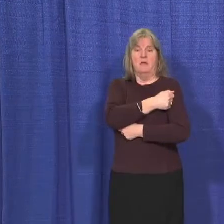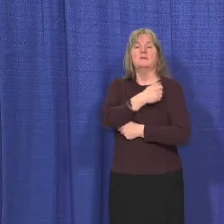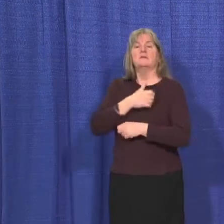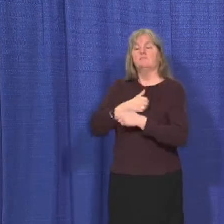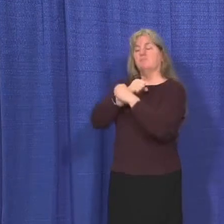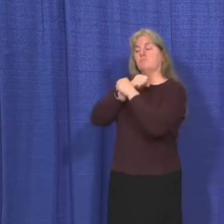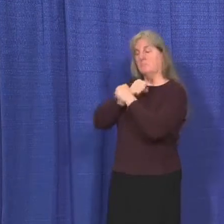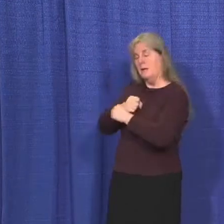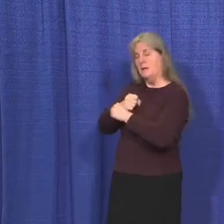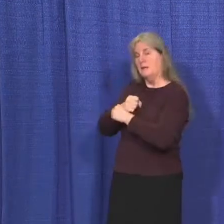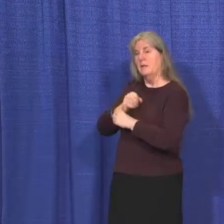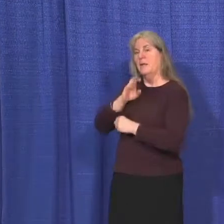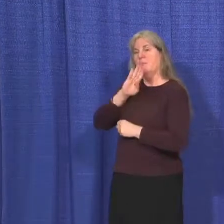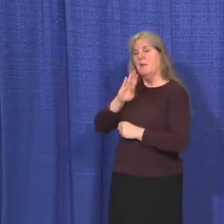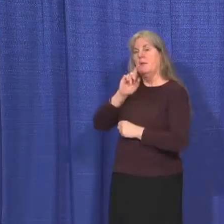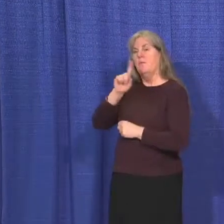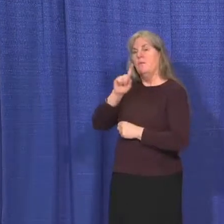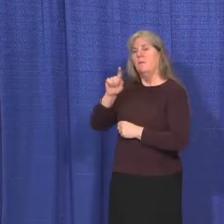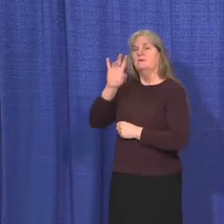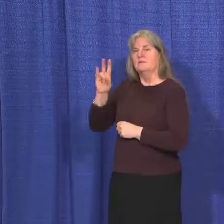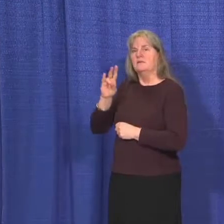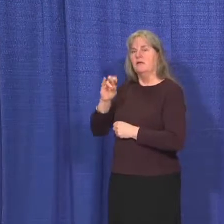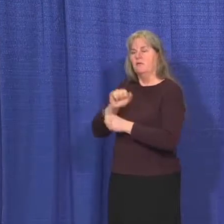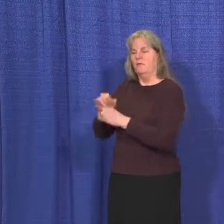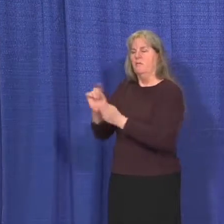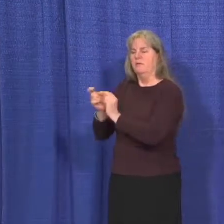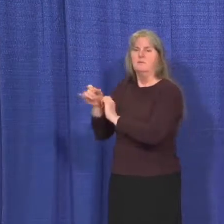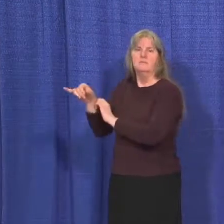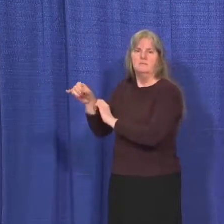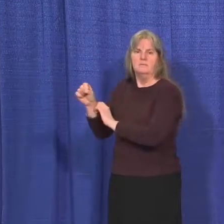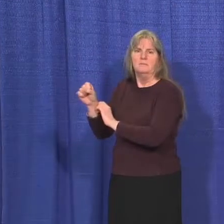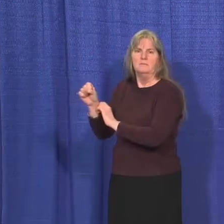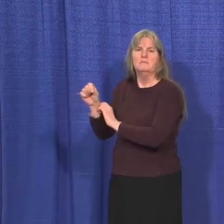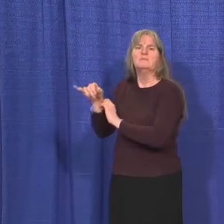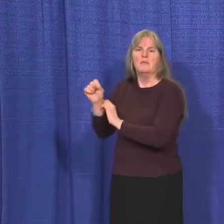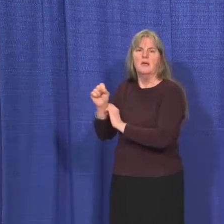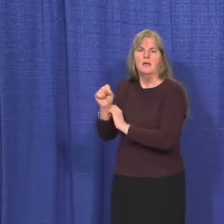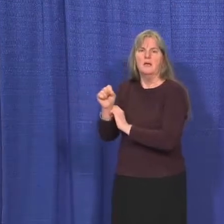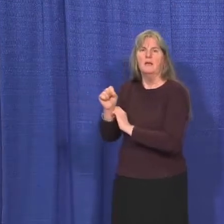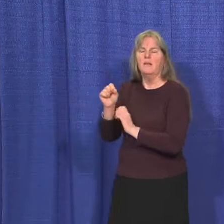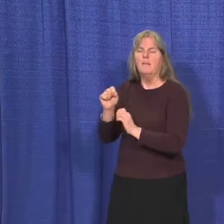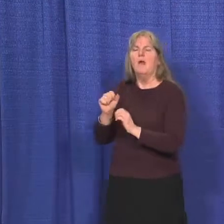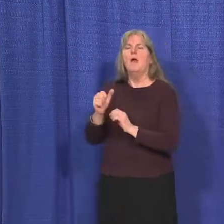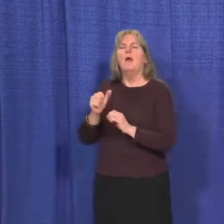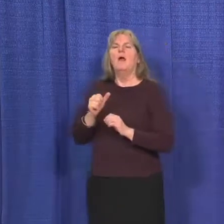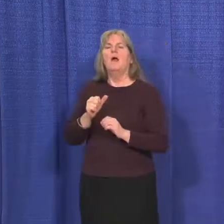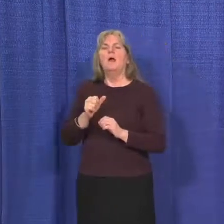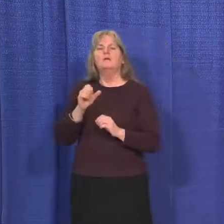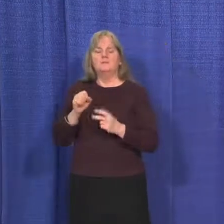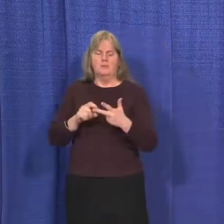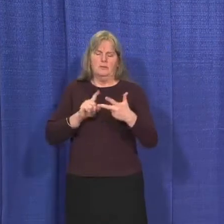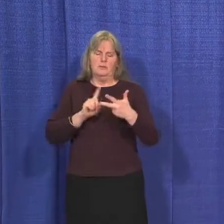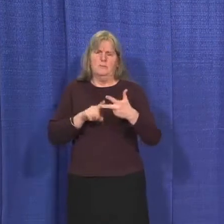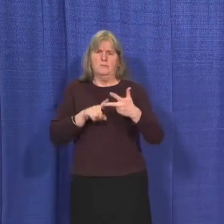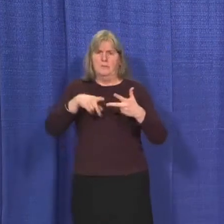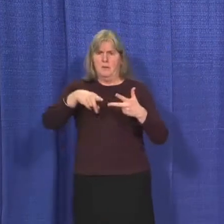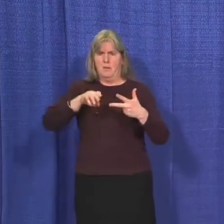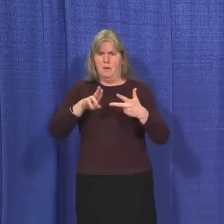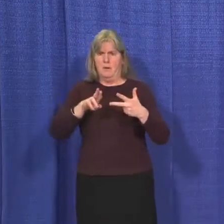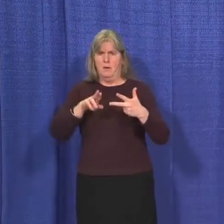against the B117 variant which so far has -- is dominating over the other VOCs. The evidence on the P1 variant